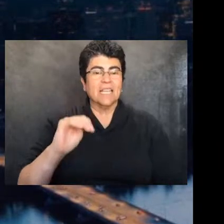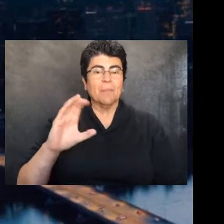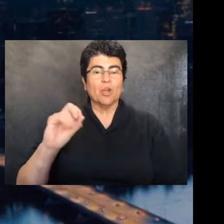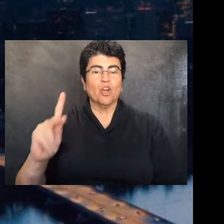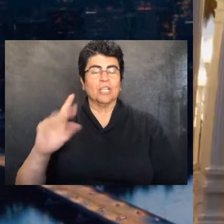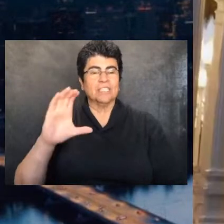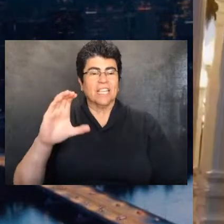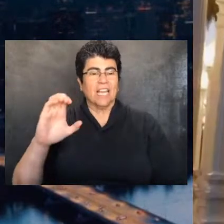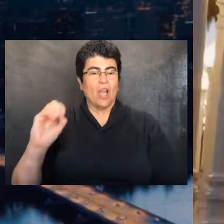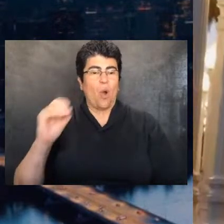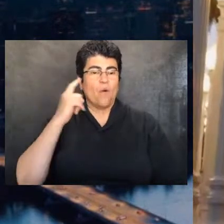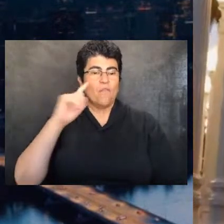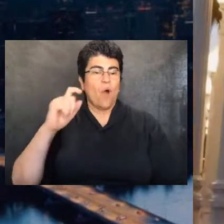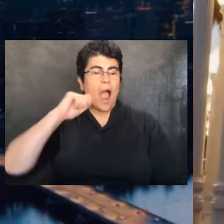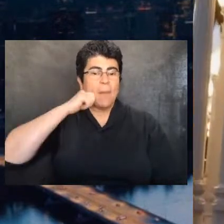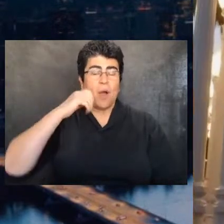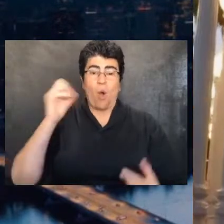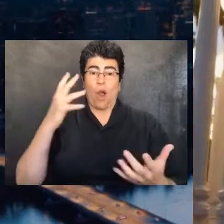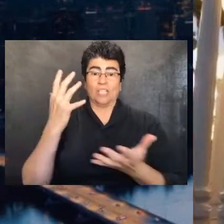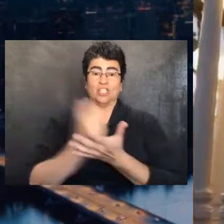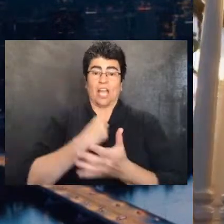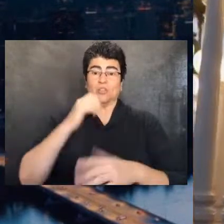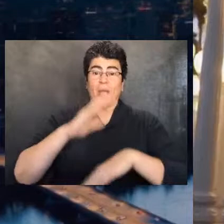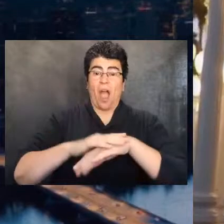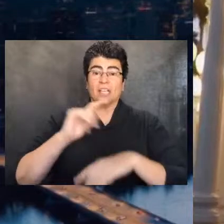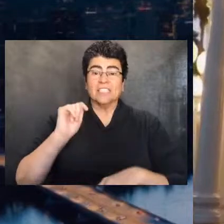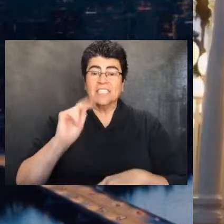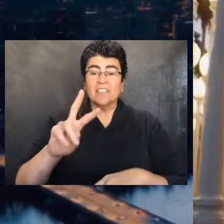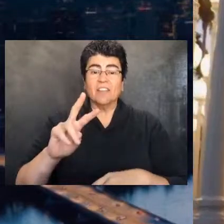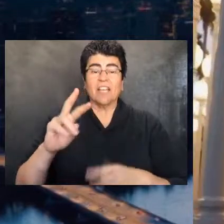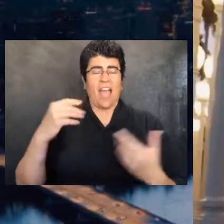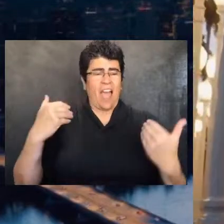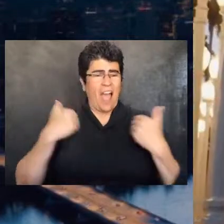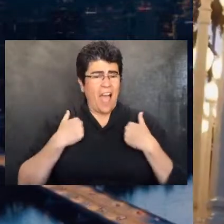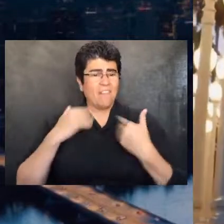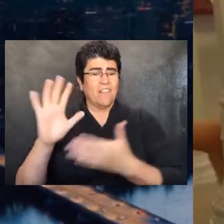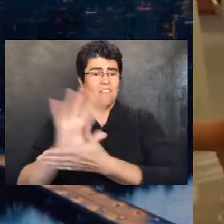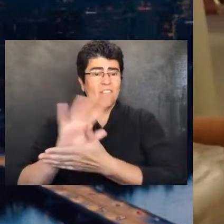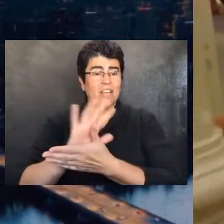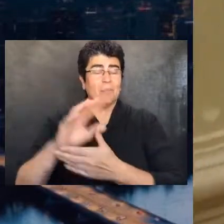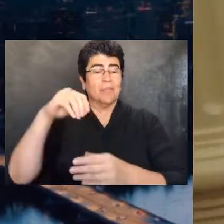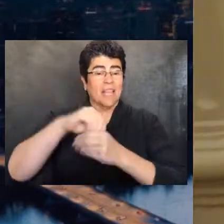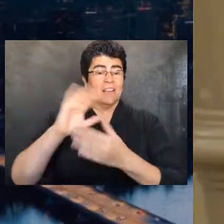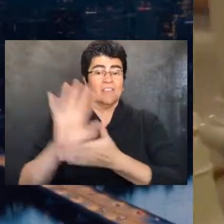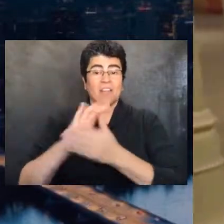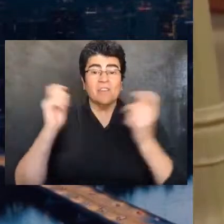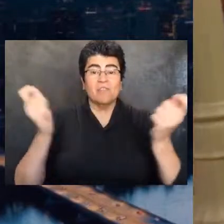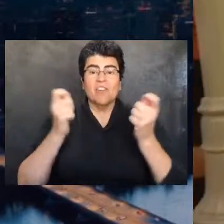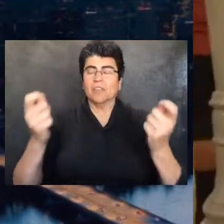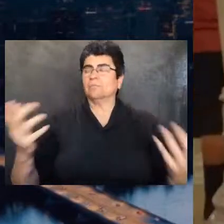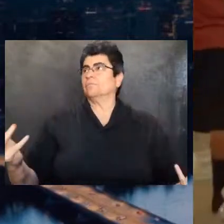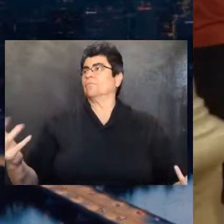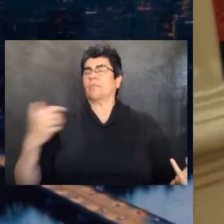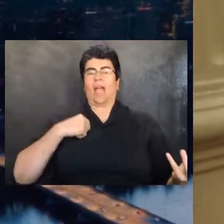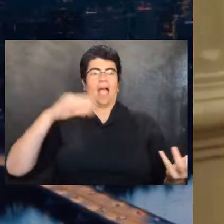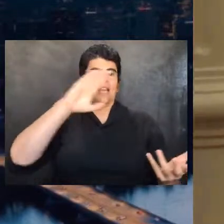or that I've had a chance to be on TV and to have a film in film festivals I never thought I would ever be able